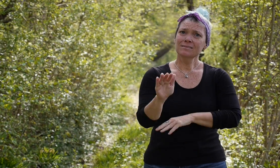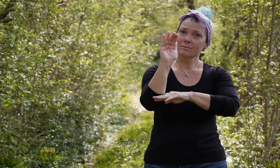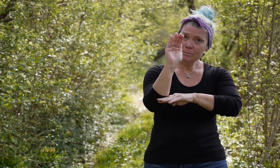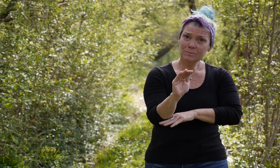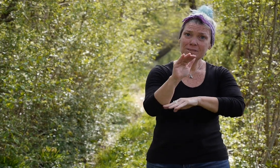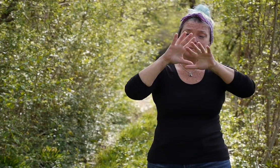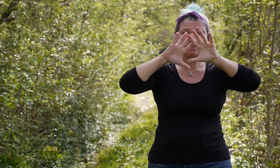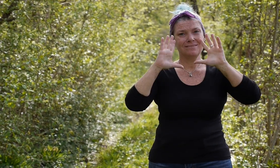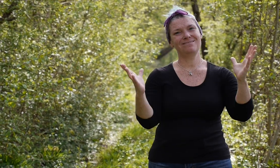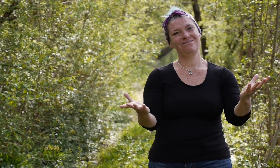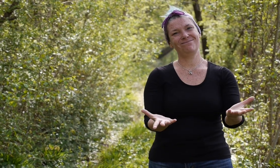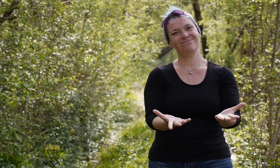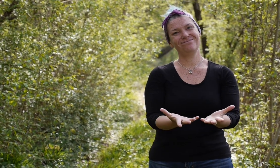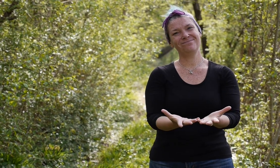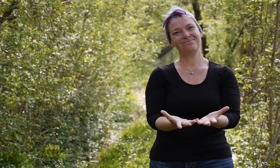Lets go to protect the Earth.